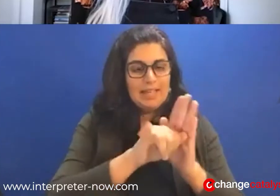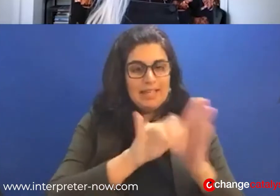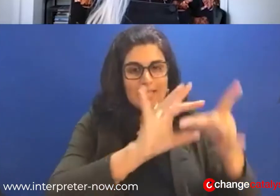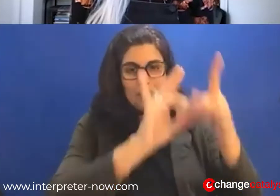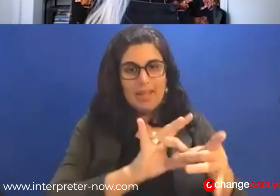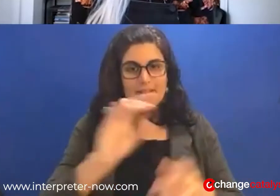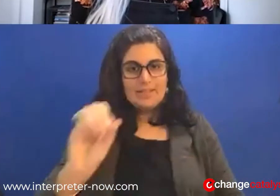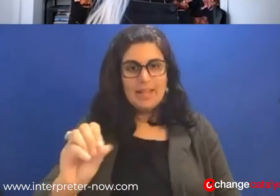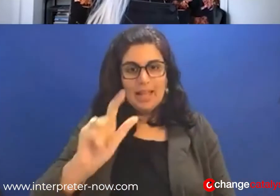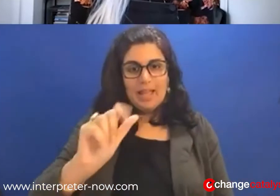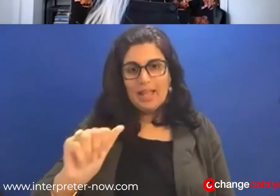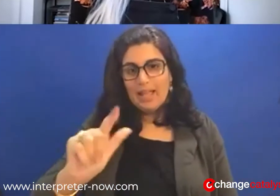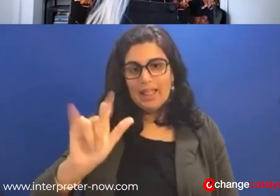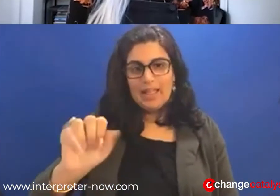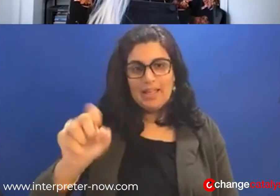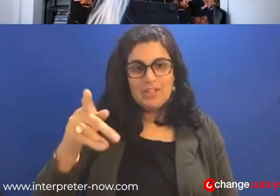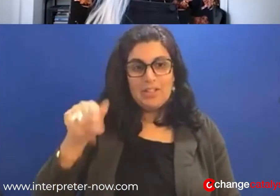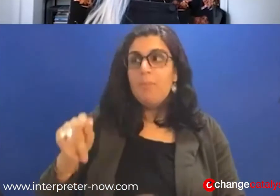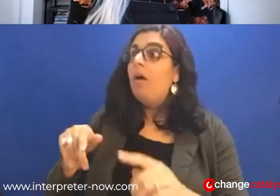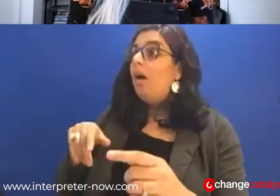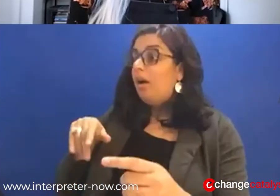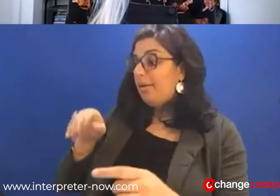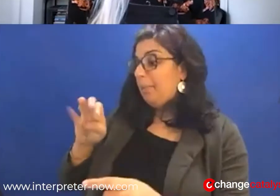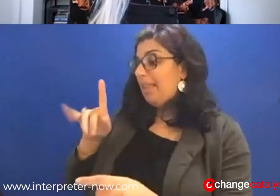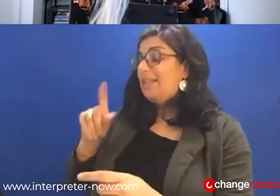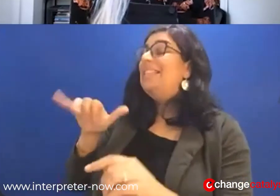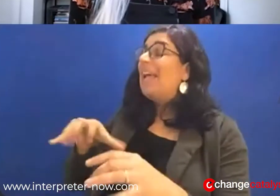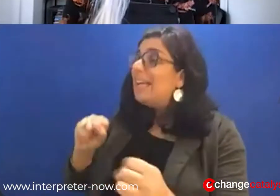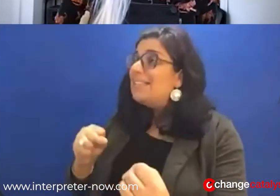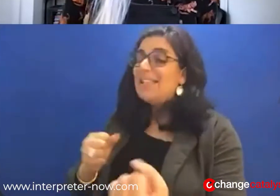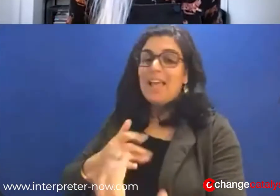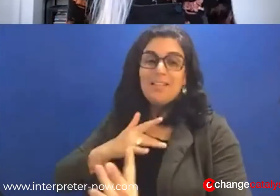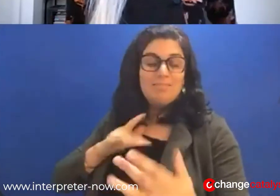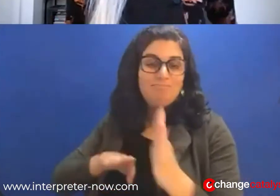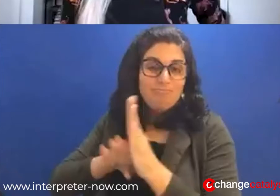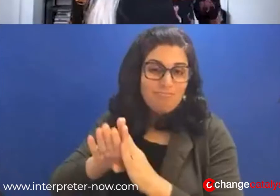And building empathy, I think, when you see people's trail and how they've come to where